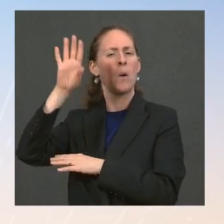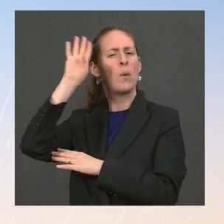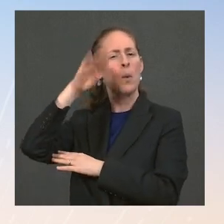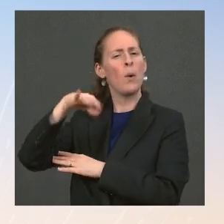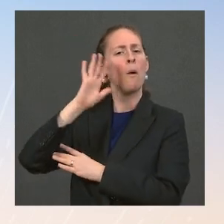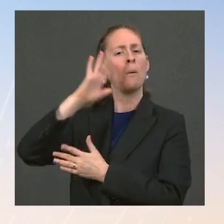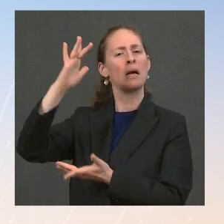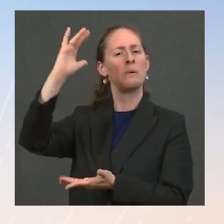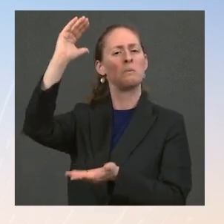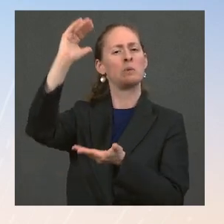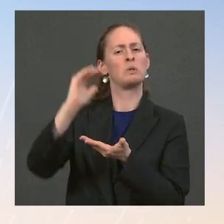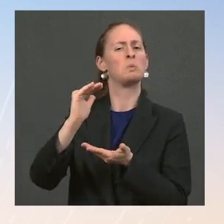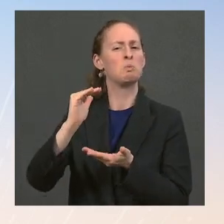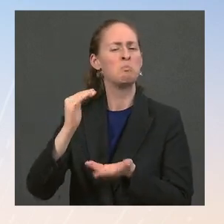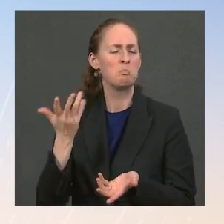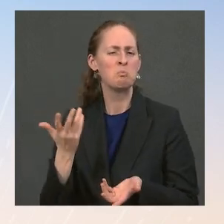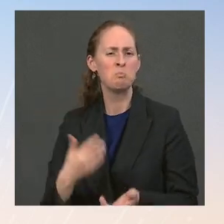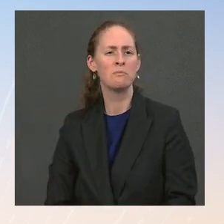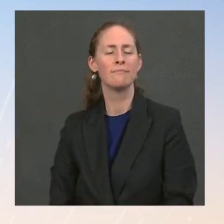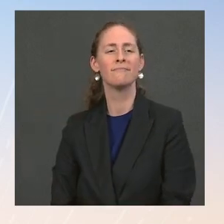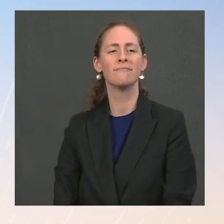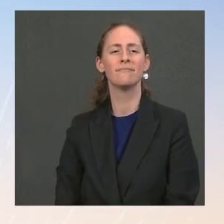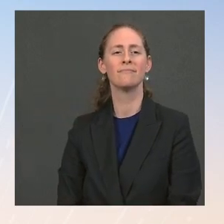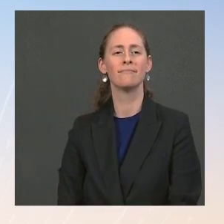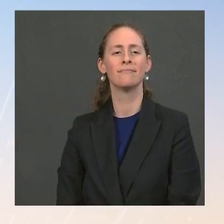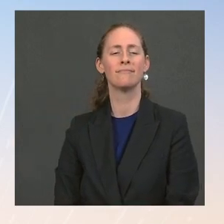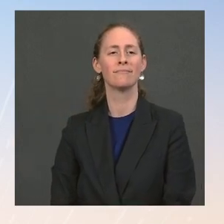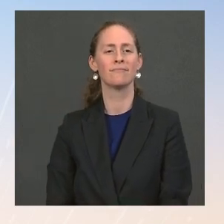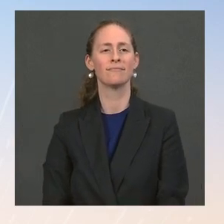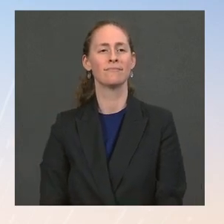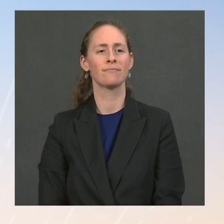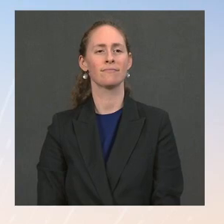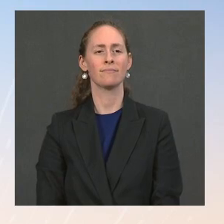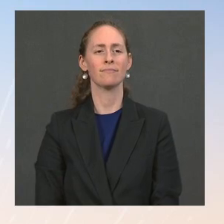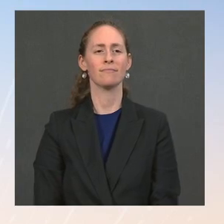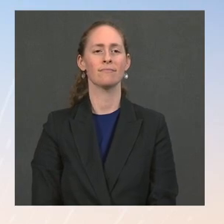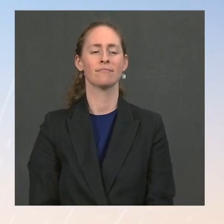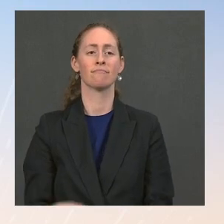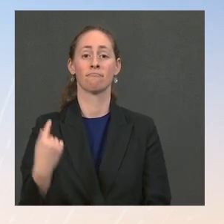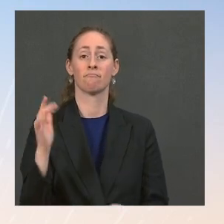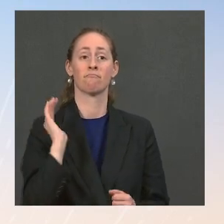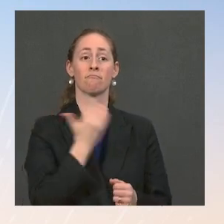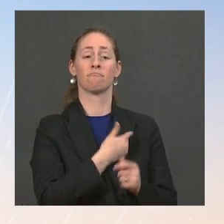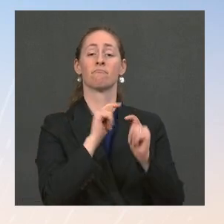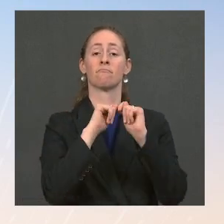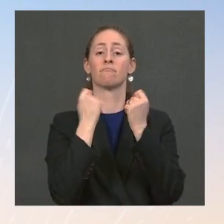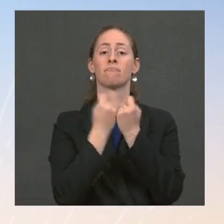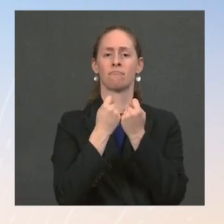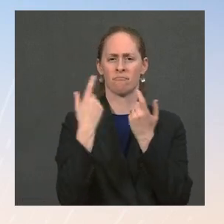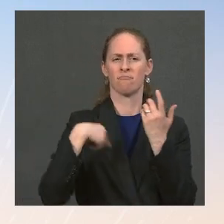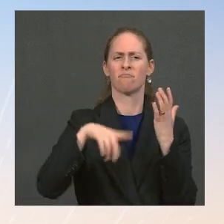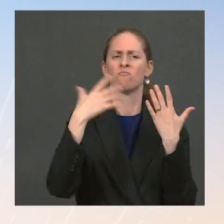Our senior team has been in touch with Senator Sinema. We believe she continues to work with us,